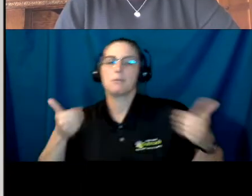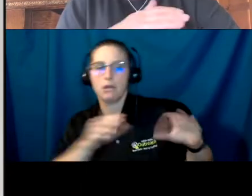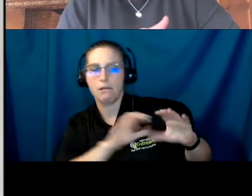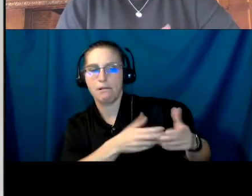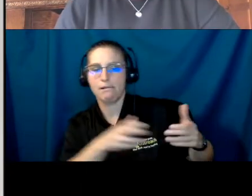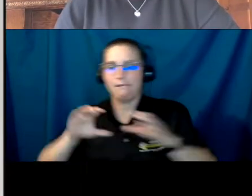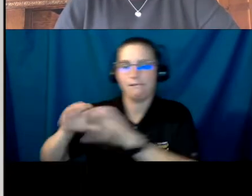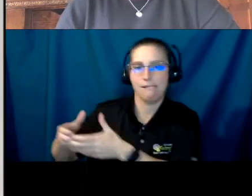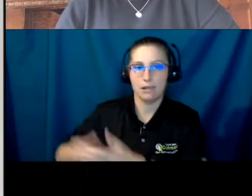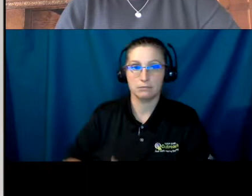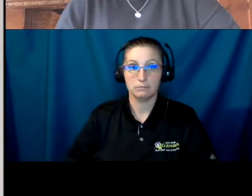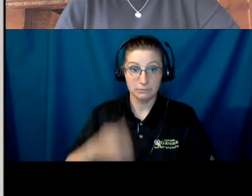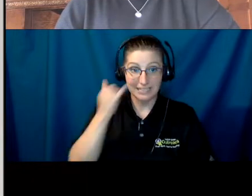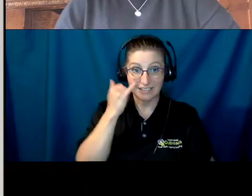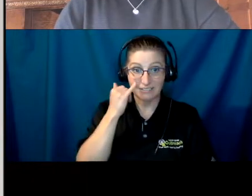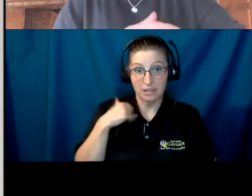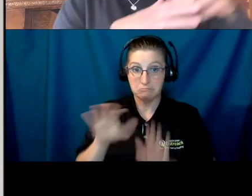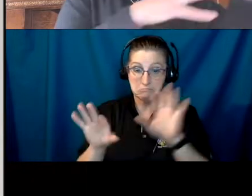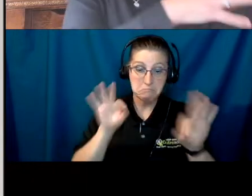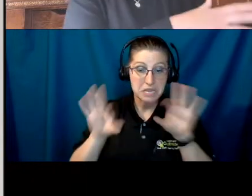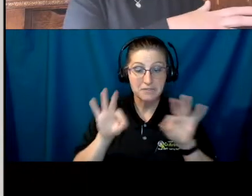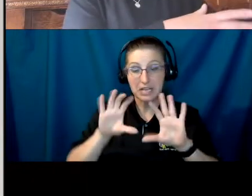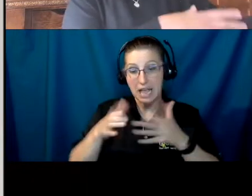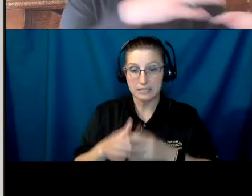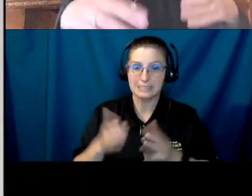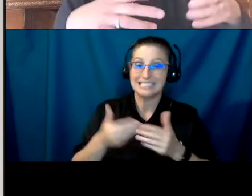If they're in an elective class? Are they at a whole separate table? Or are they in amongst